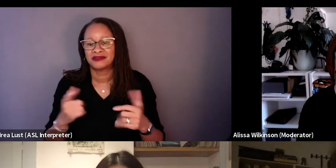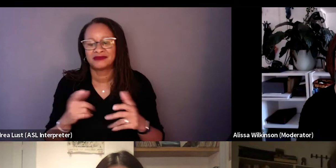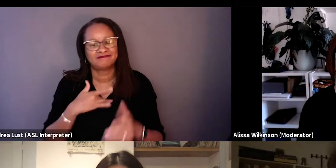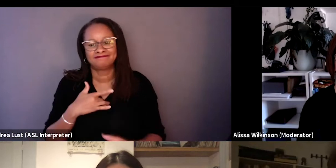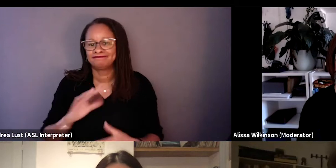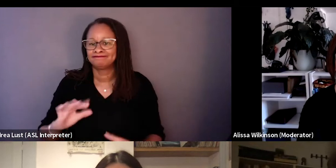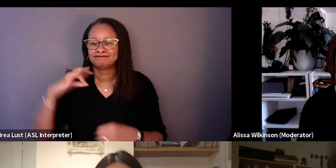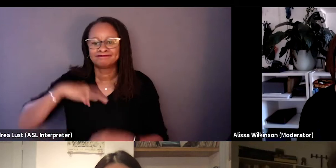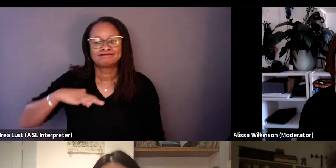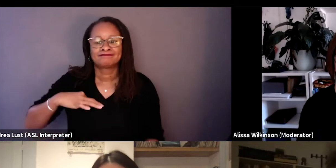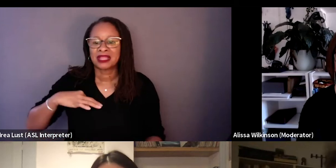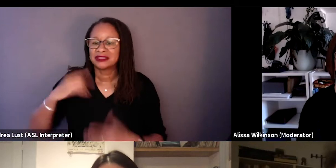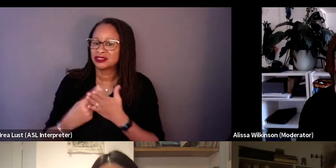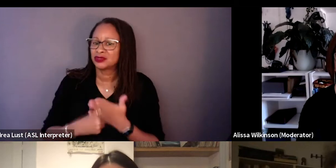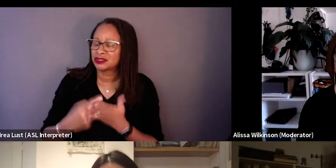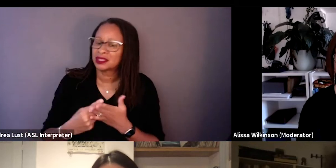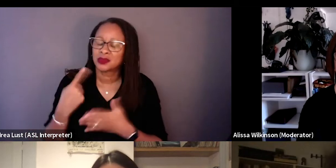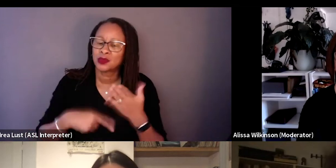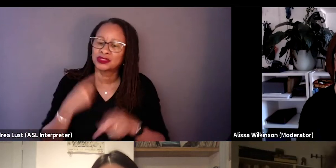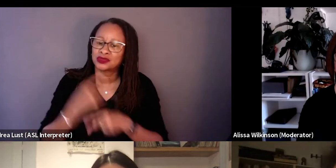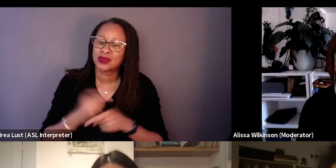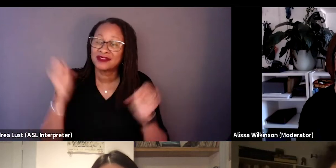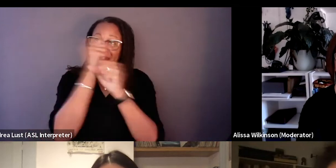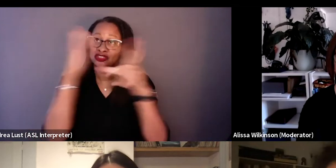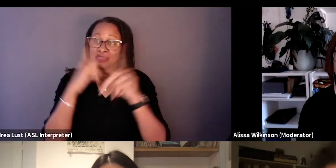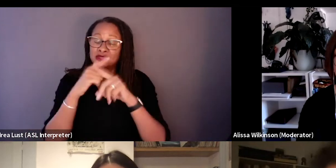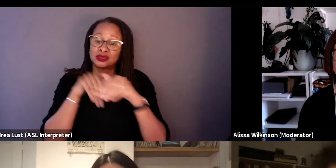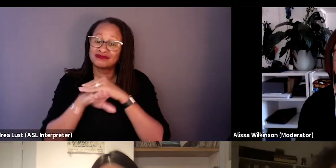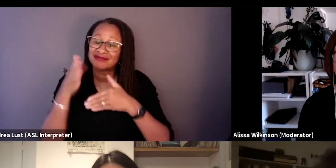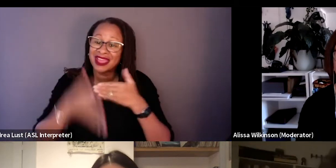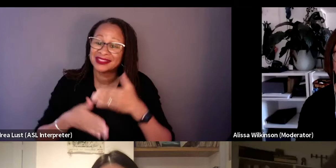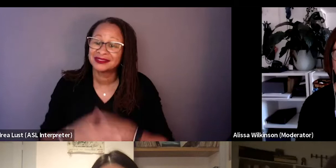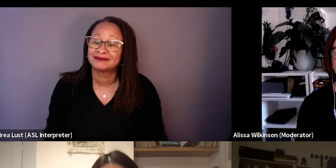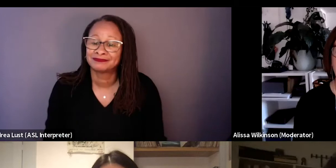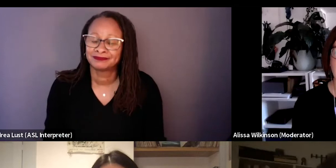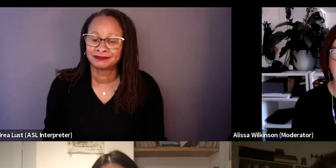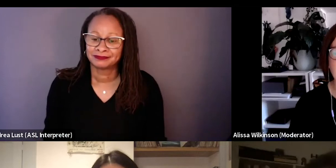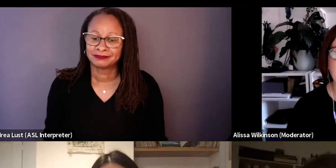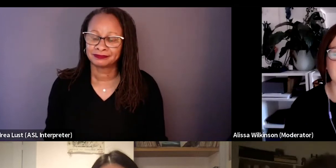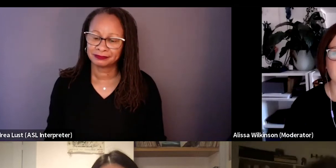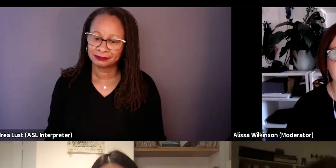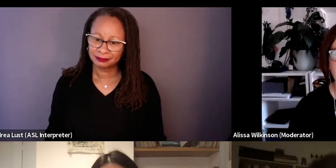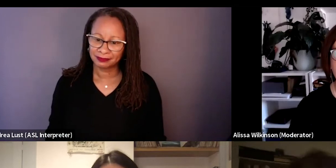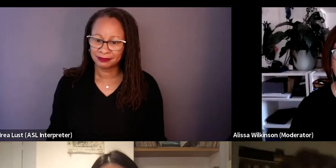of discussing what's the right vision to end the film in. Mm hmm I wanna ask you about